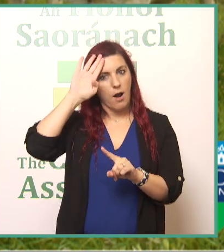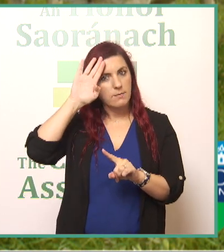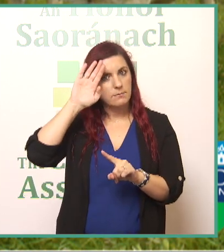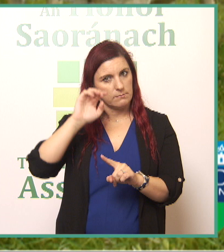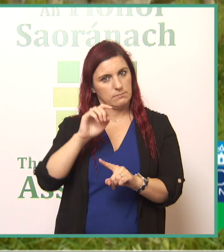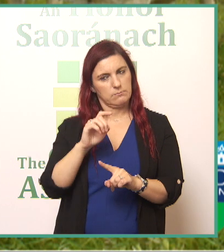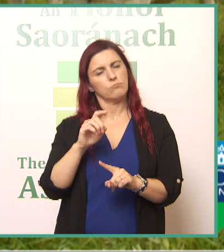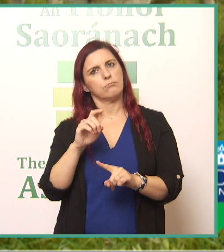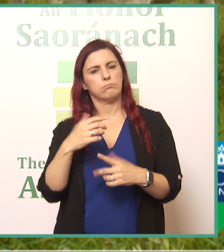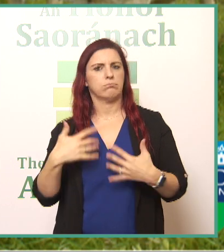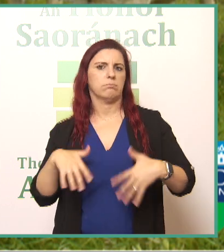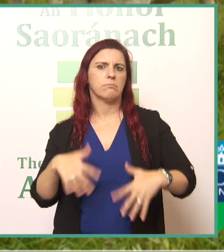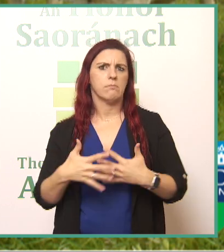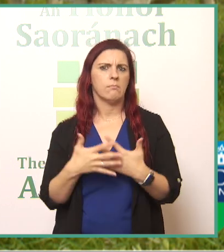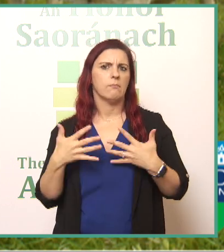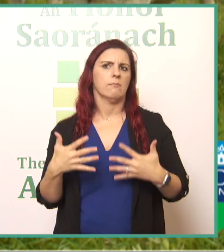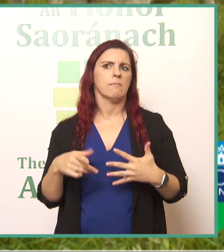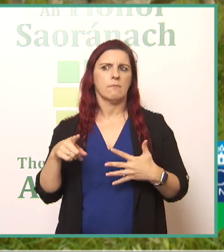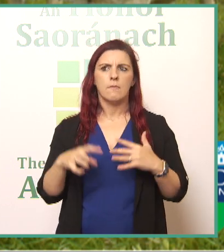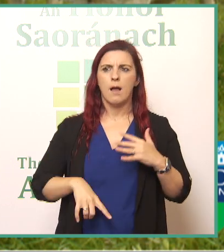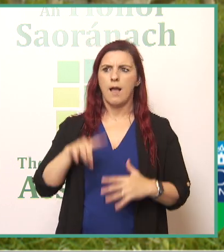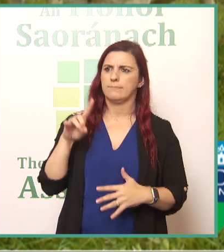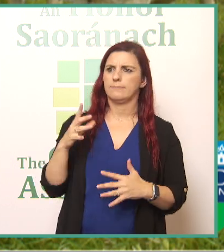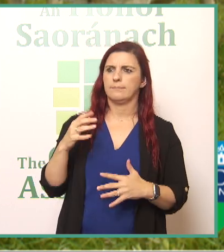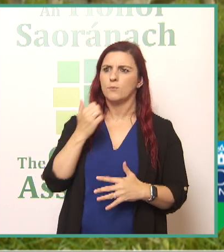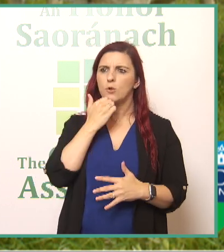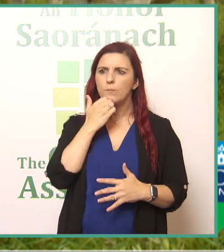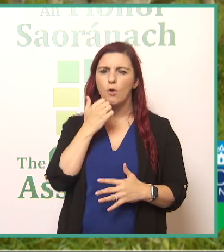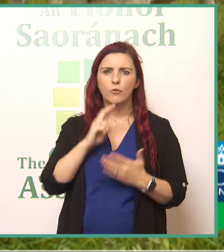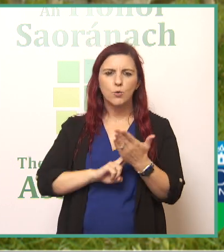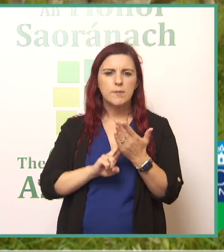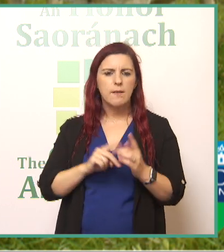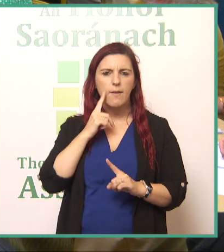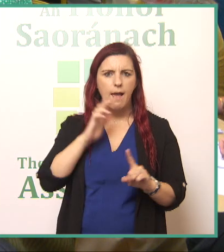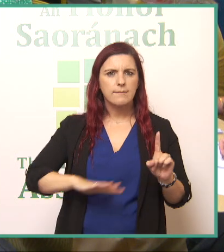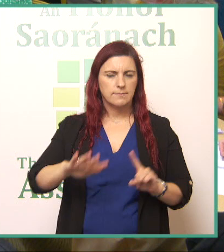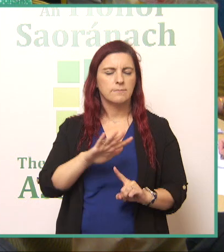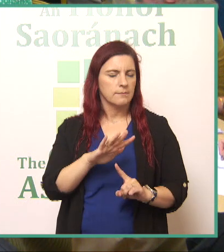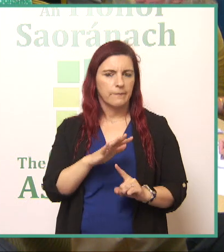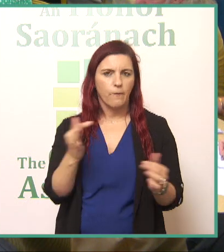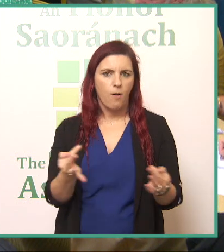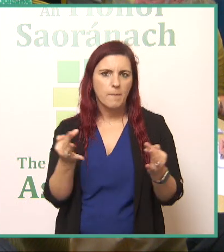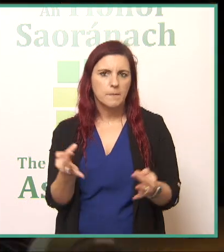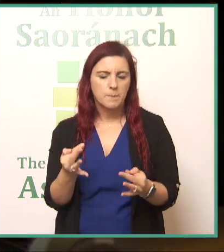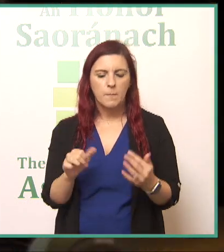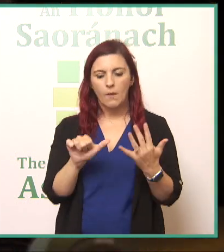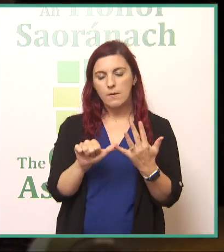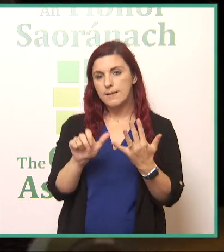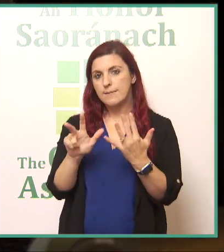accounts for a very high proportion of our land use here in Ireland about 68 of our land cover